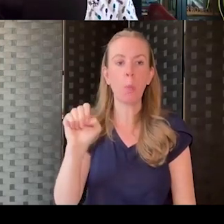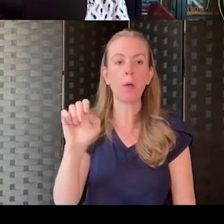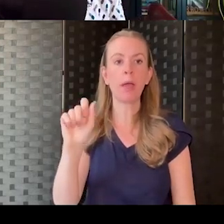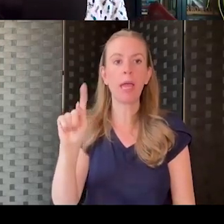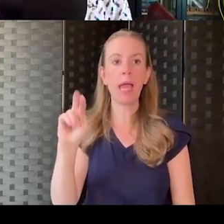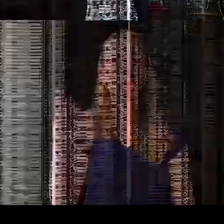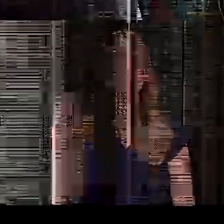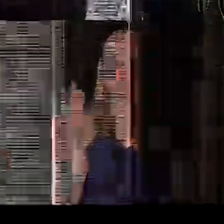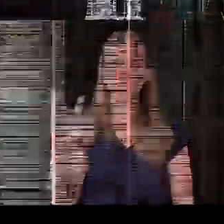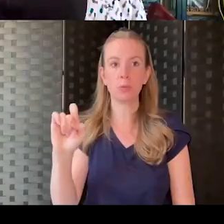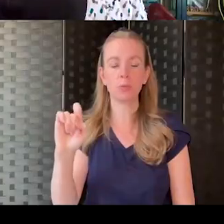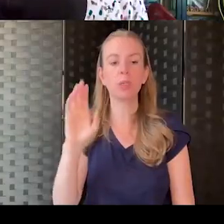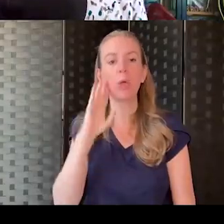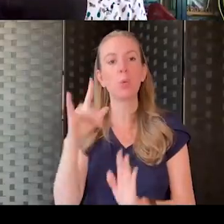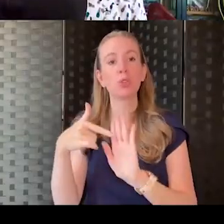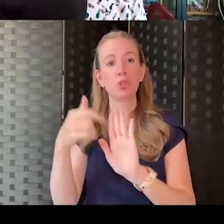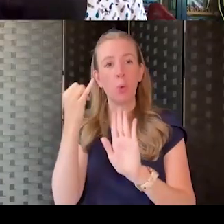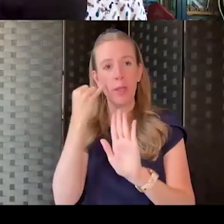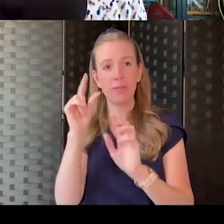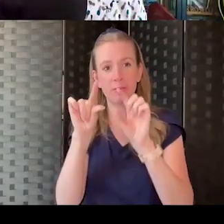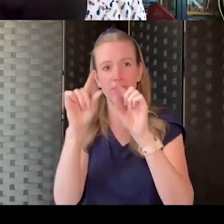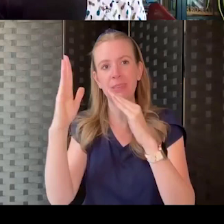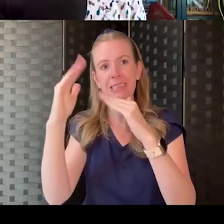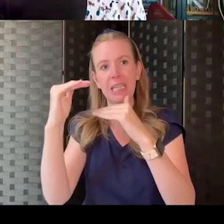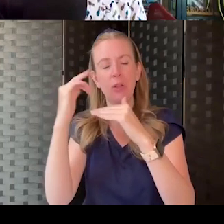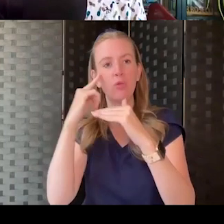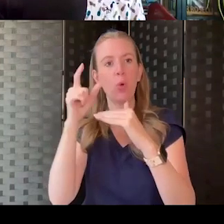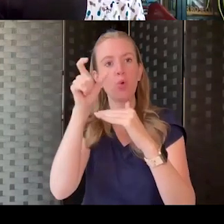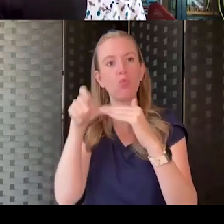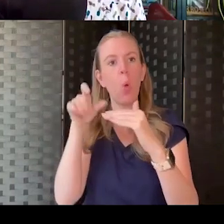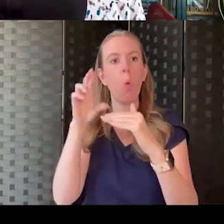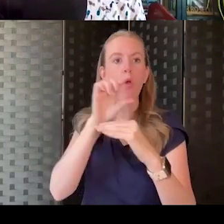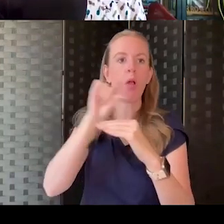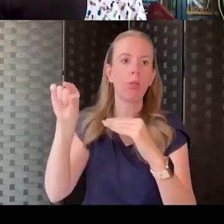a header cell is a row or column header. The browser, however, is pretty good at